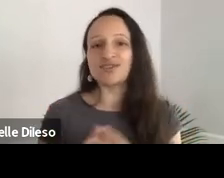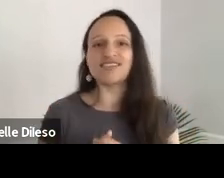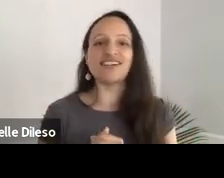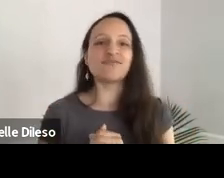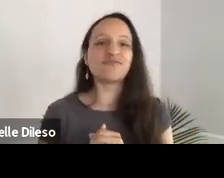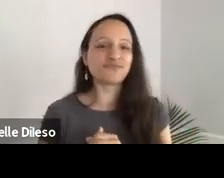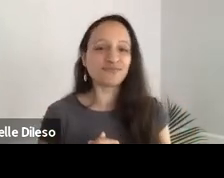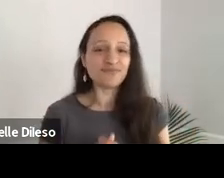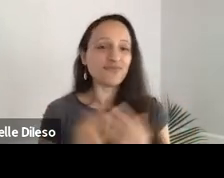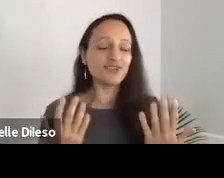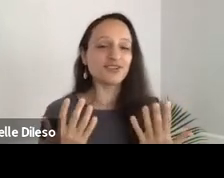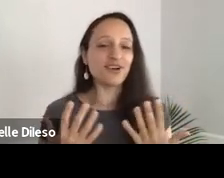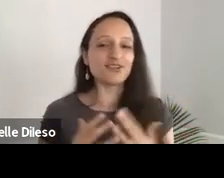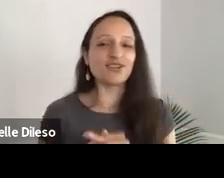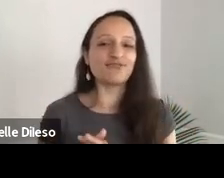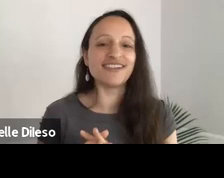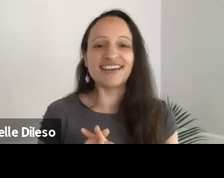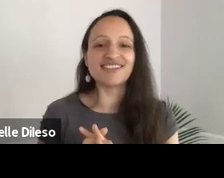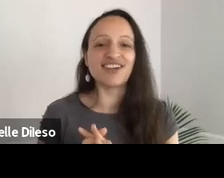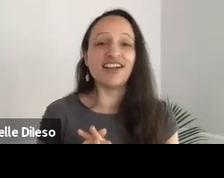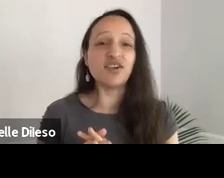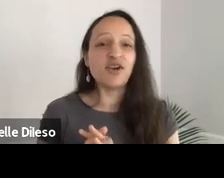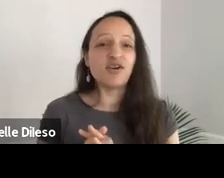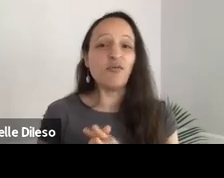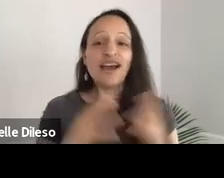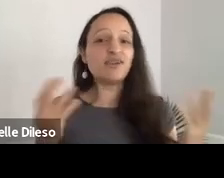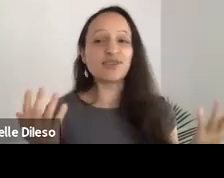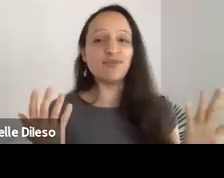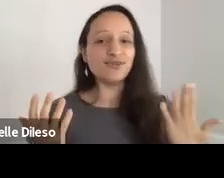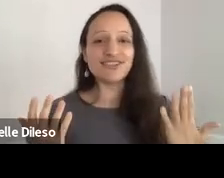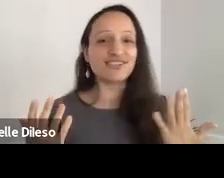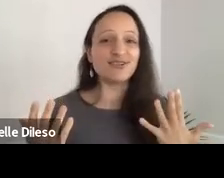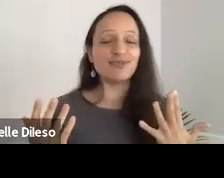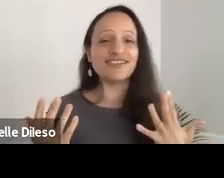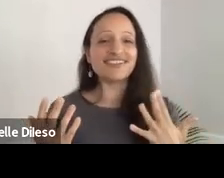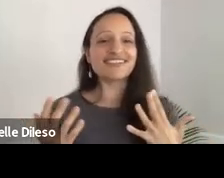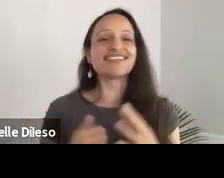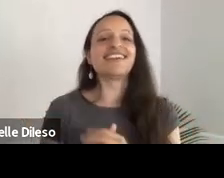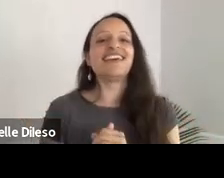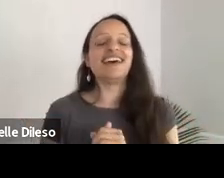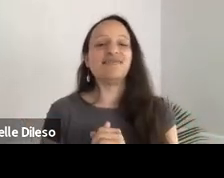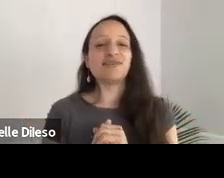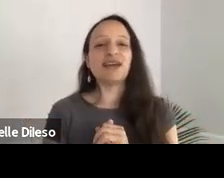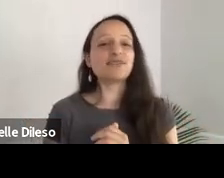opportunities here. So it's always really fun to ask the child, why they put the bones in certain places.